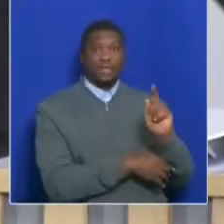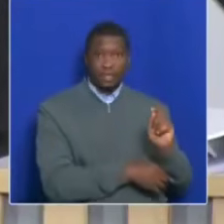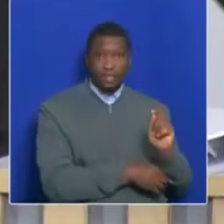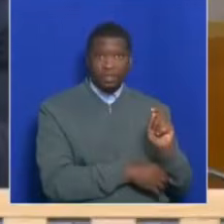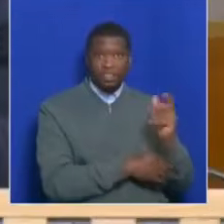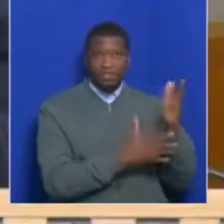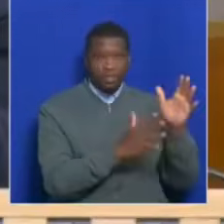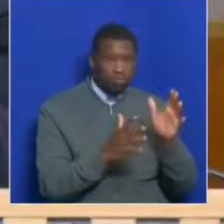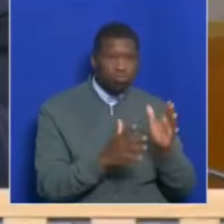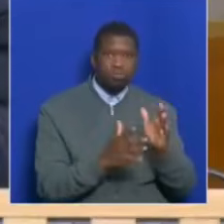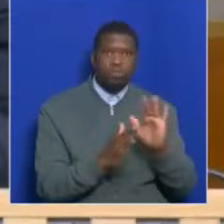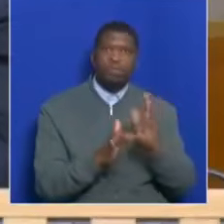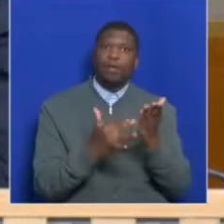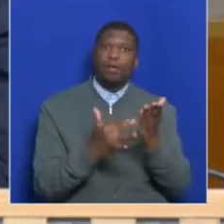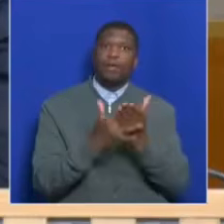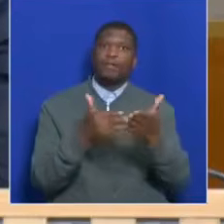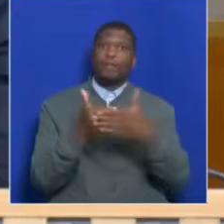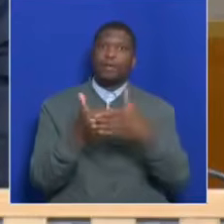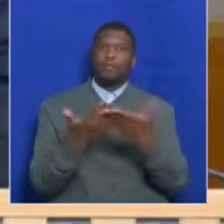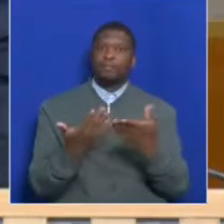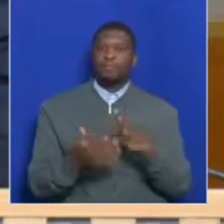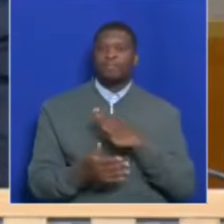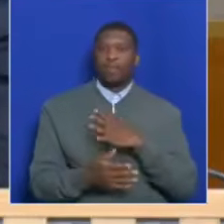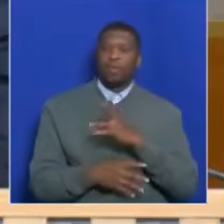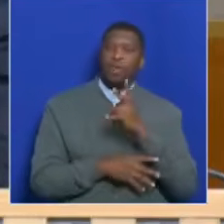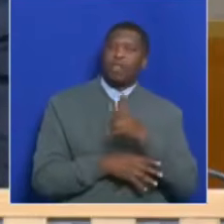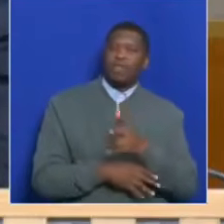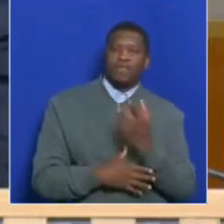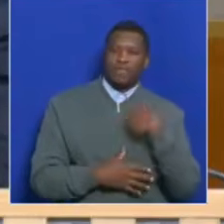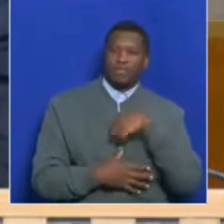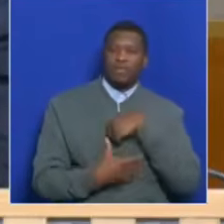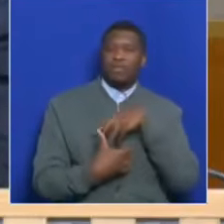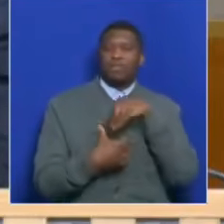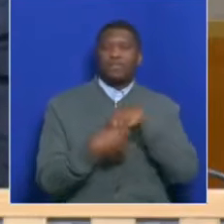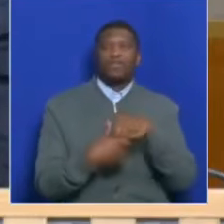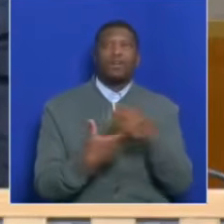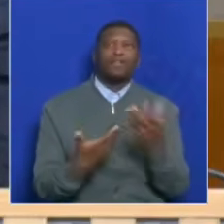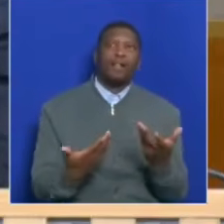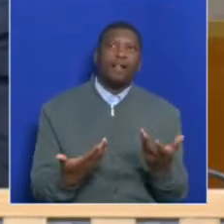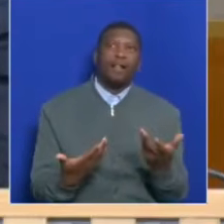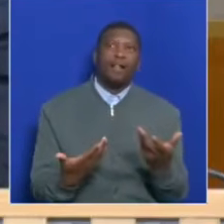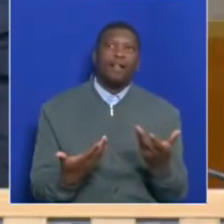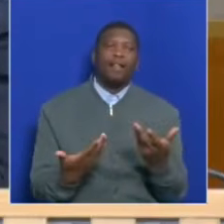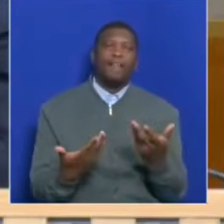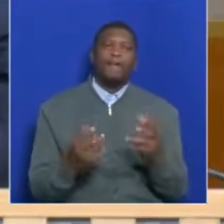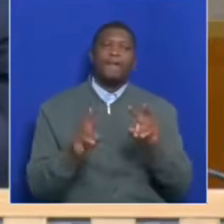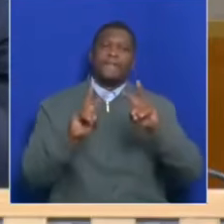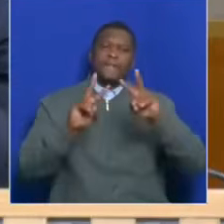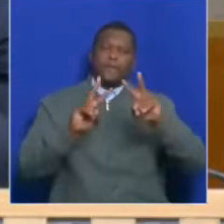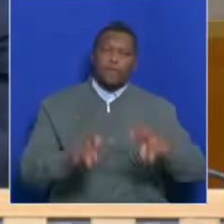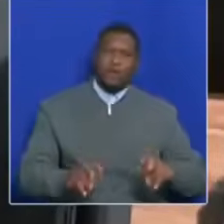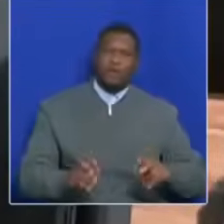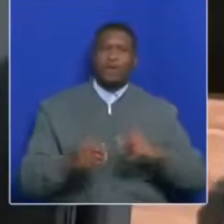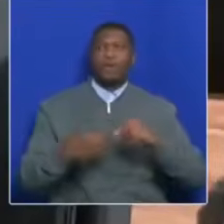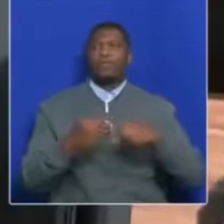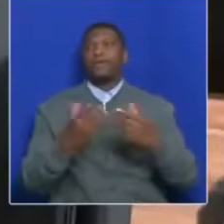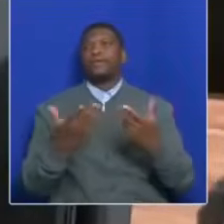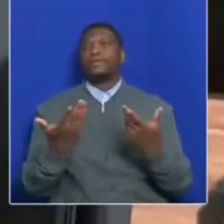I'll leave it at that. We are not um inquiring after the the extrajudicial killings. Yeah.